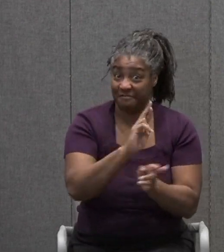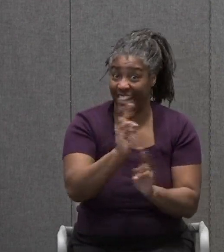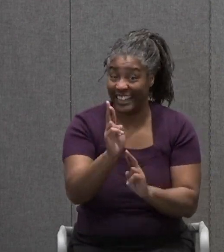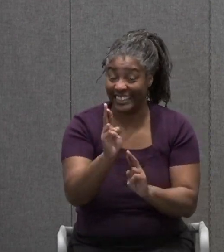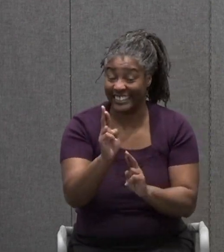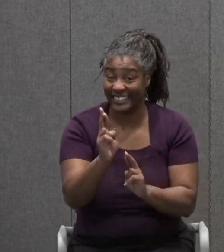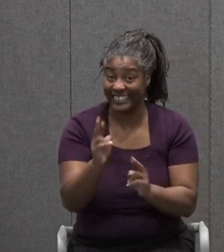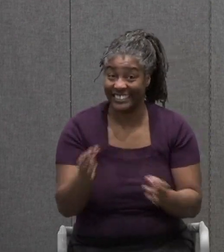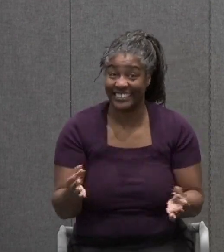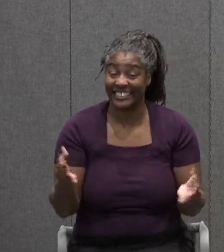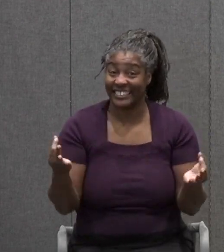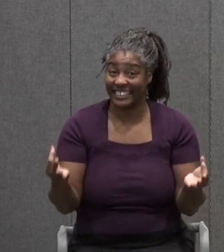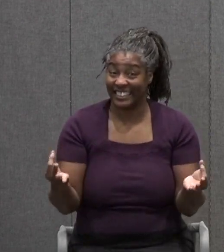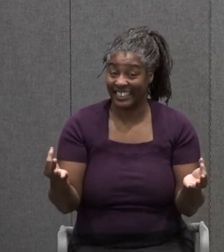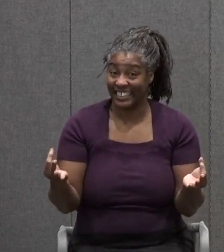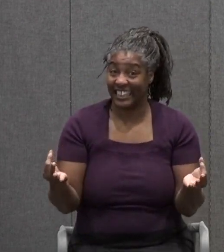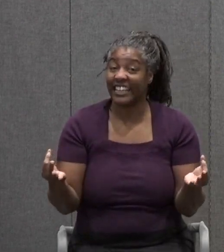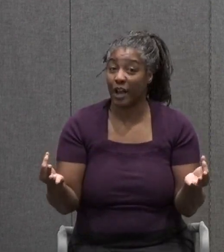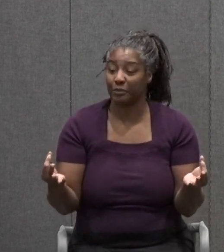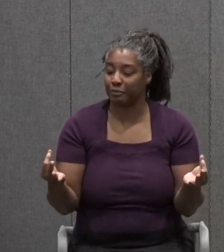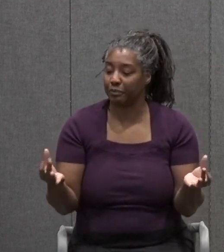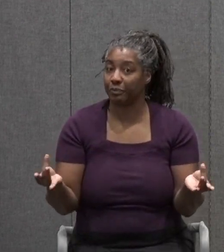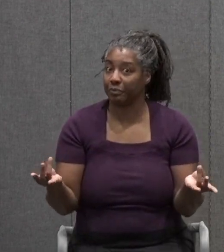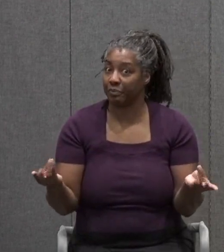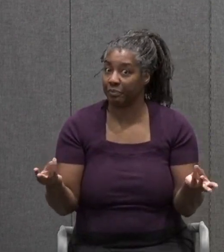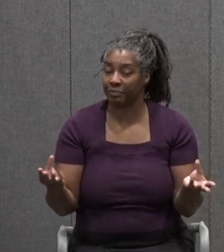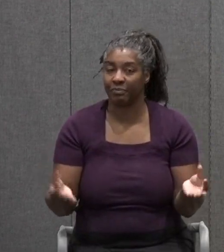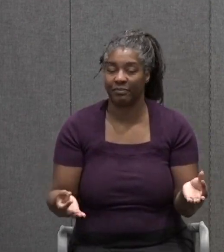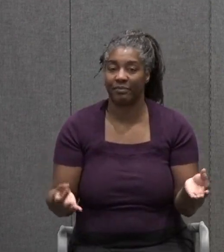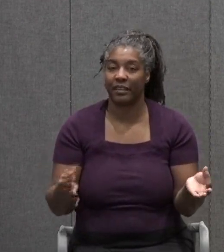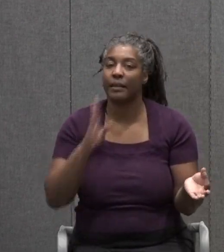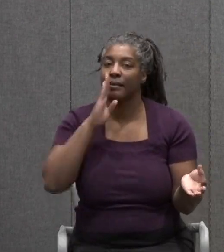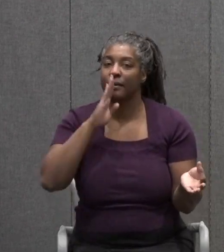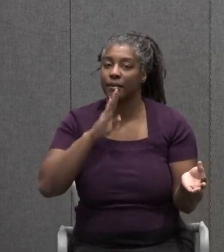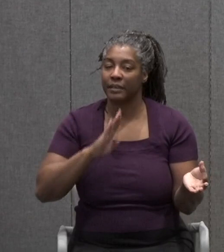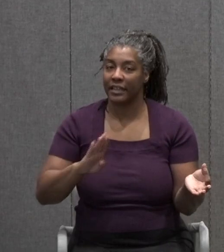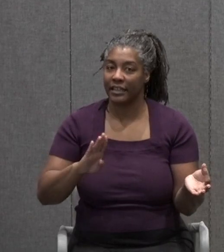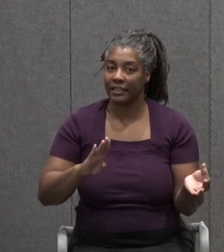Touch each finger as we say, peace begins with me.